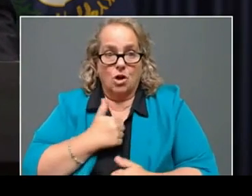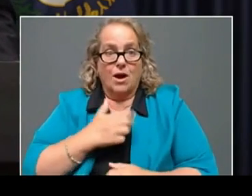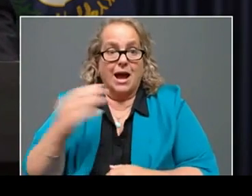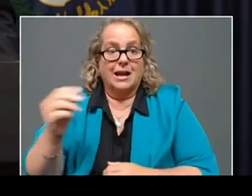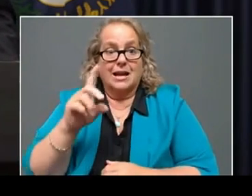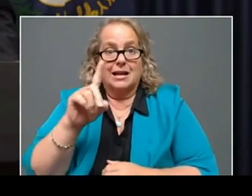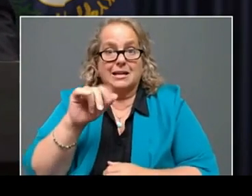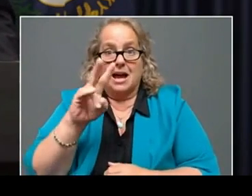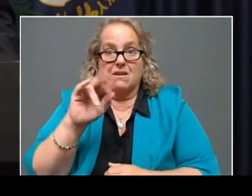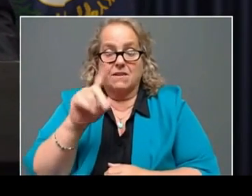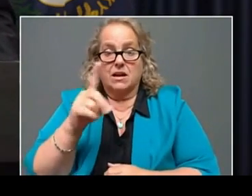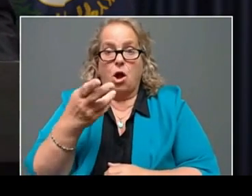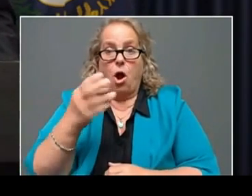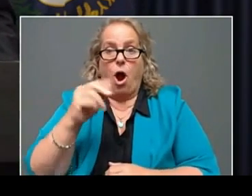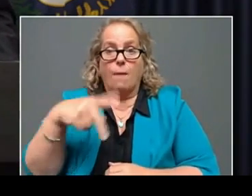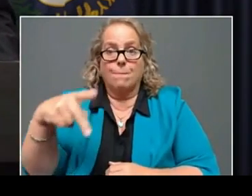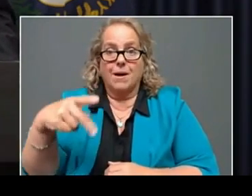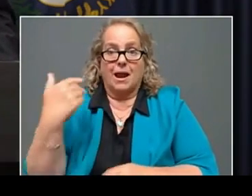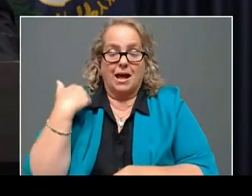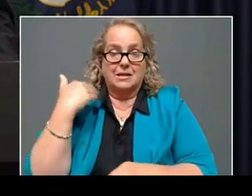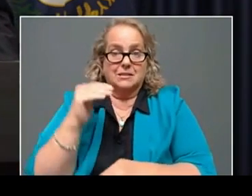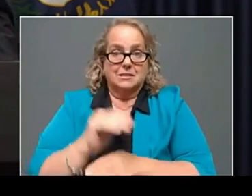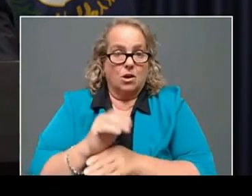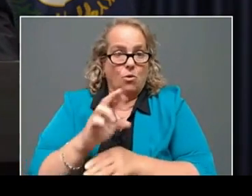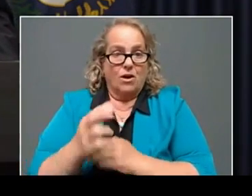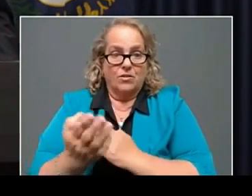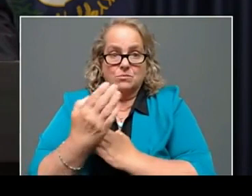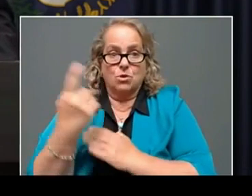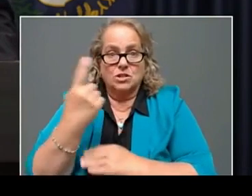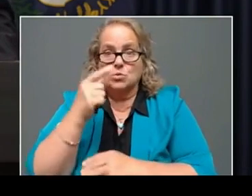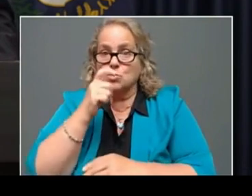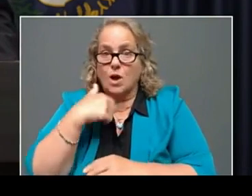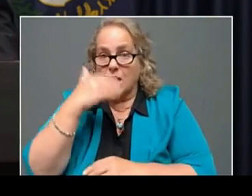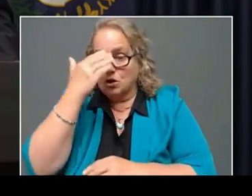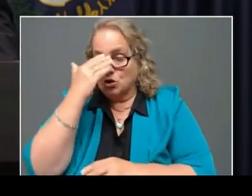night or this morning. Someone that I knew personally who contributed so much